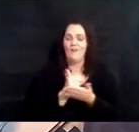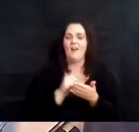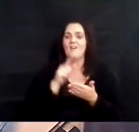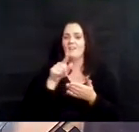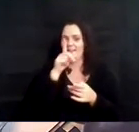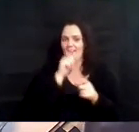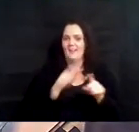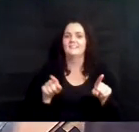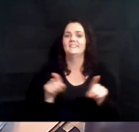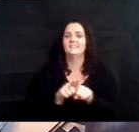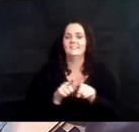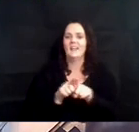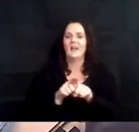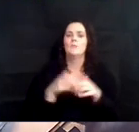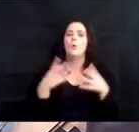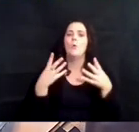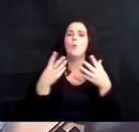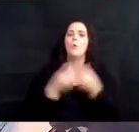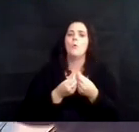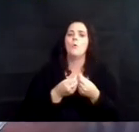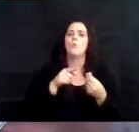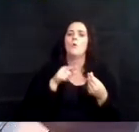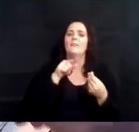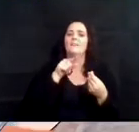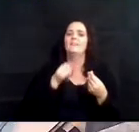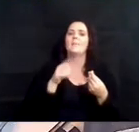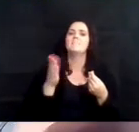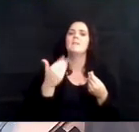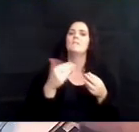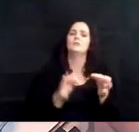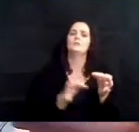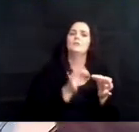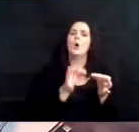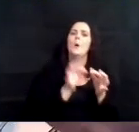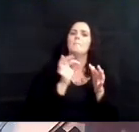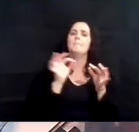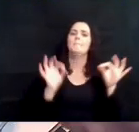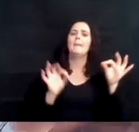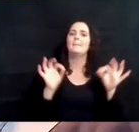drawing and that's the last thing that we're gonna do here this morning in our last 15 minutes together.